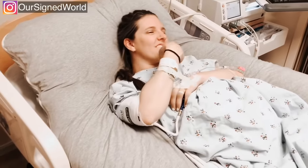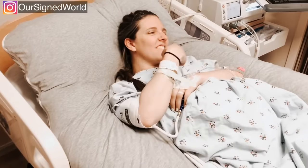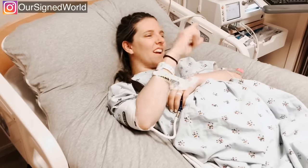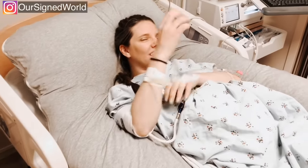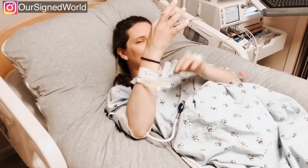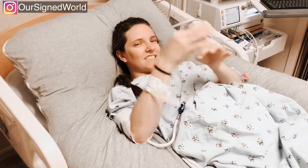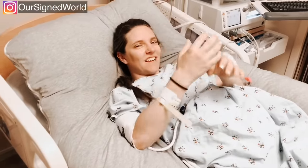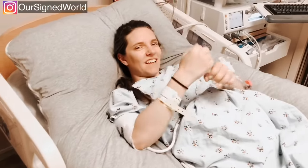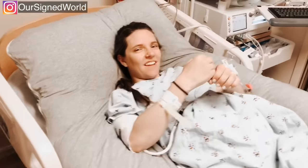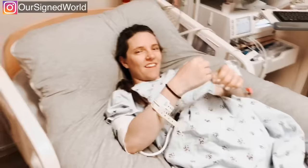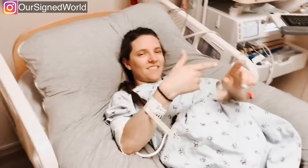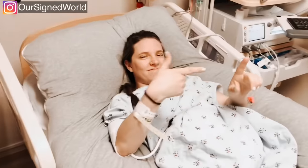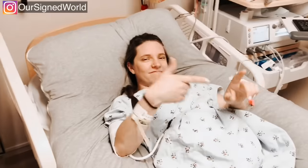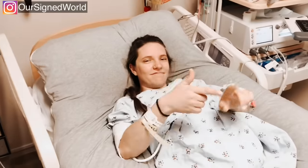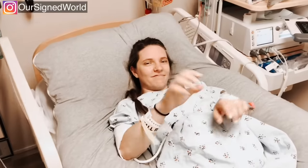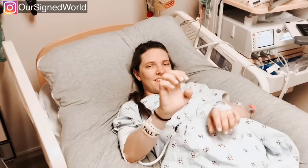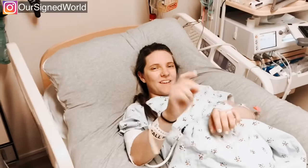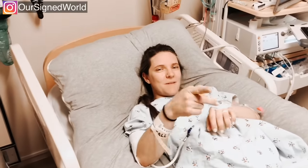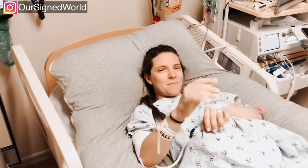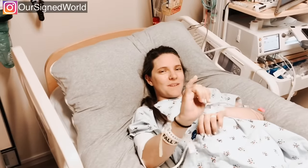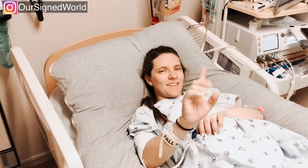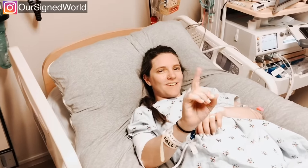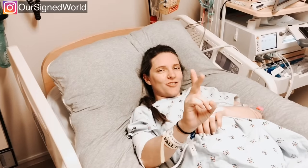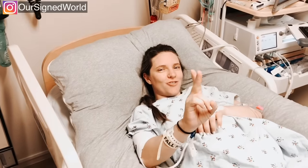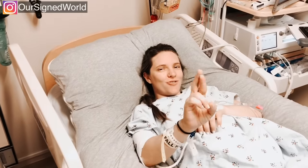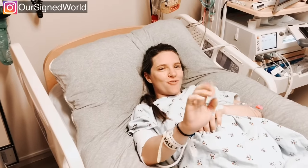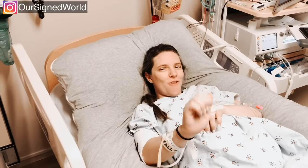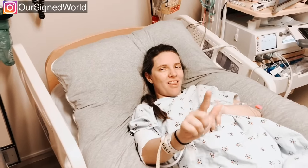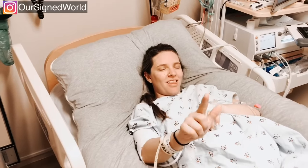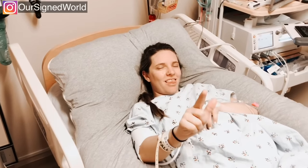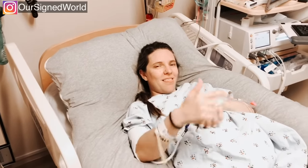I finally decided to get the epidural!